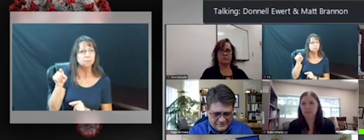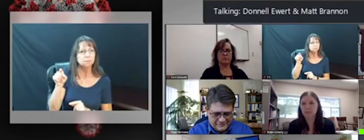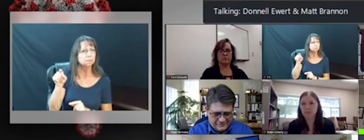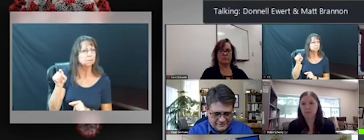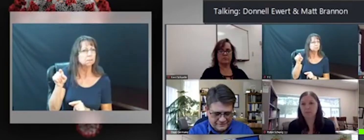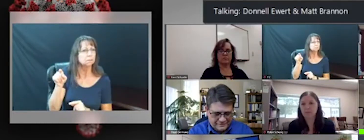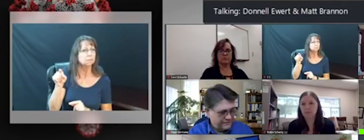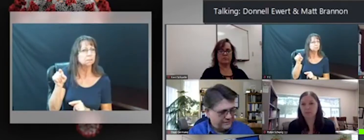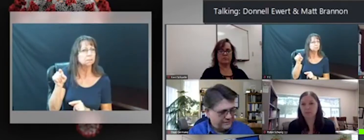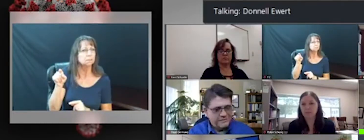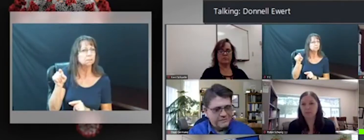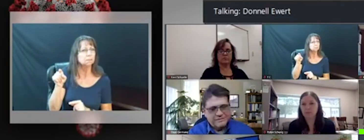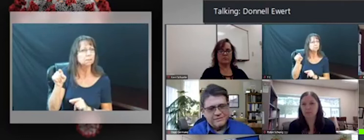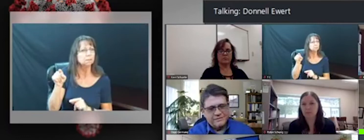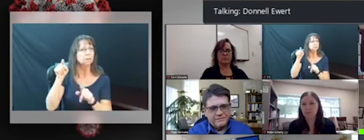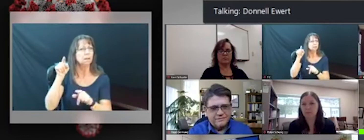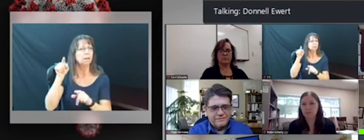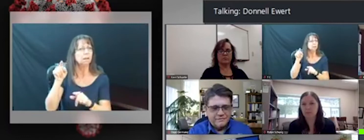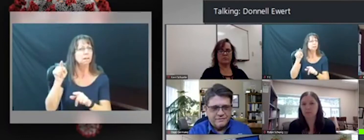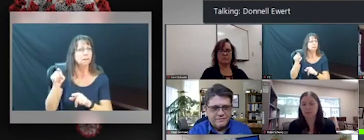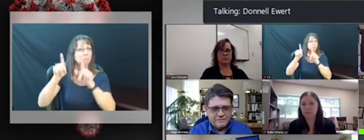two of the vaccine trials that are going on throughout country.